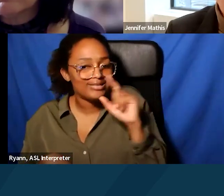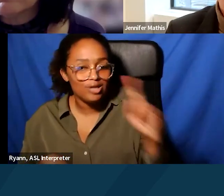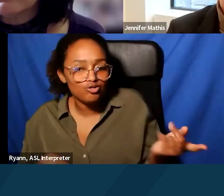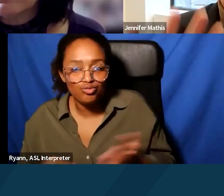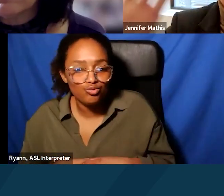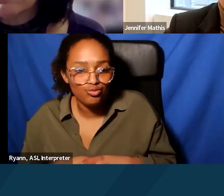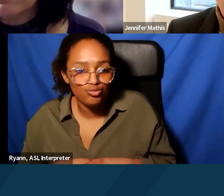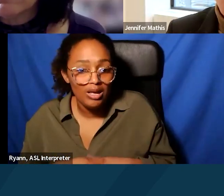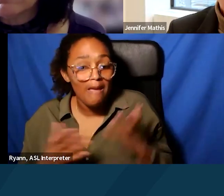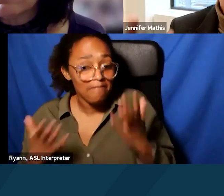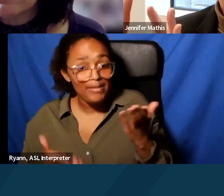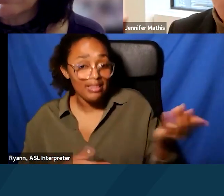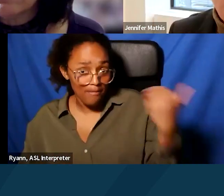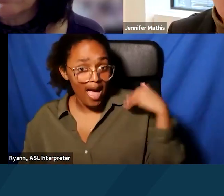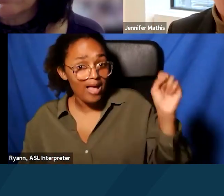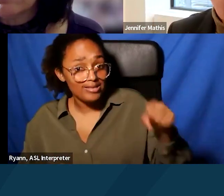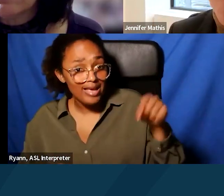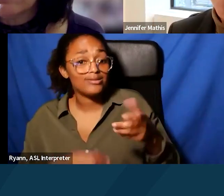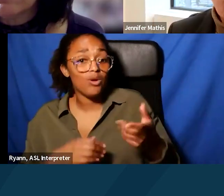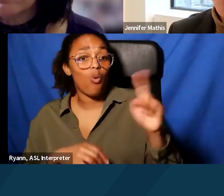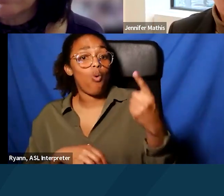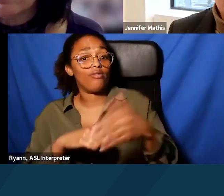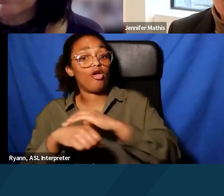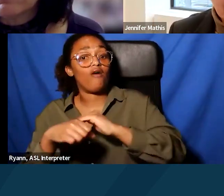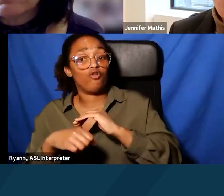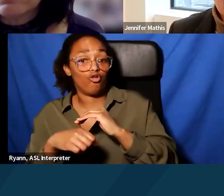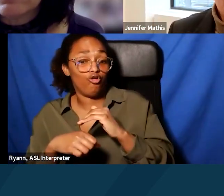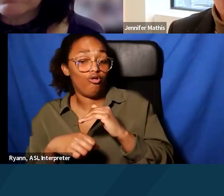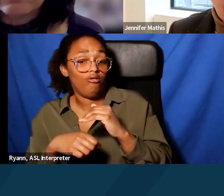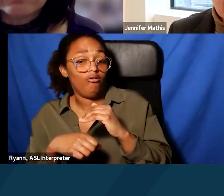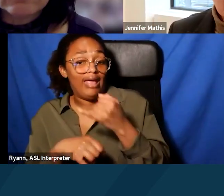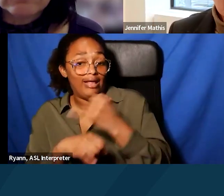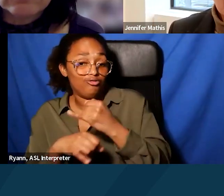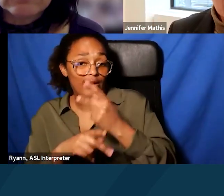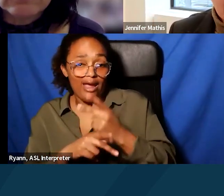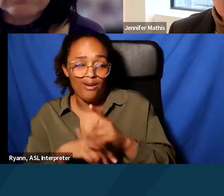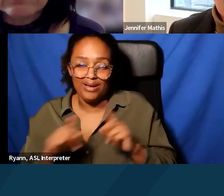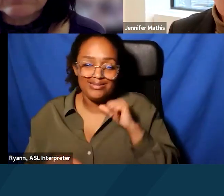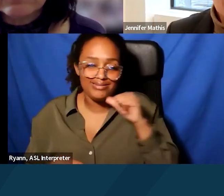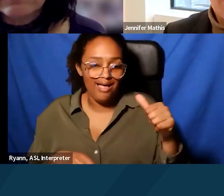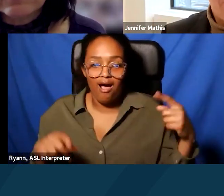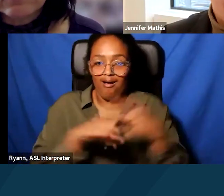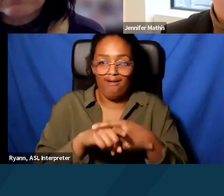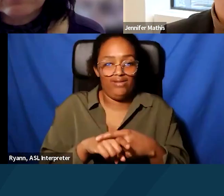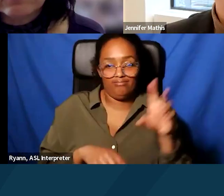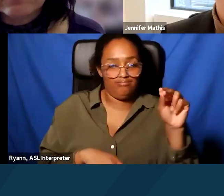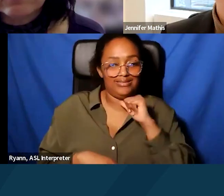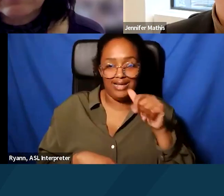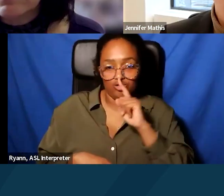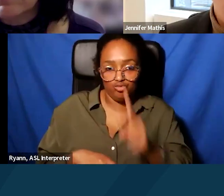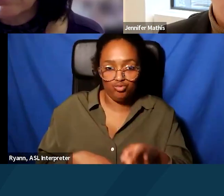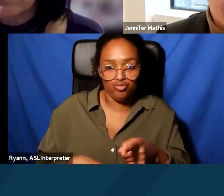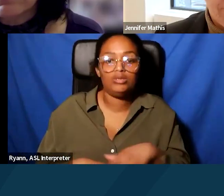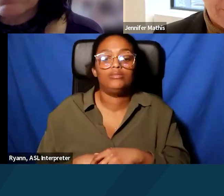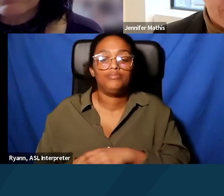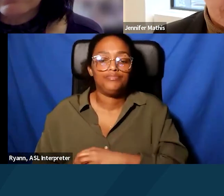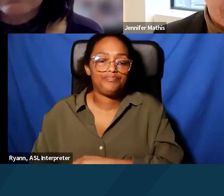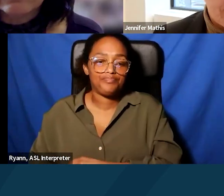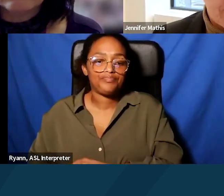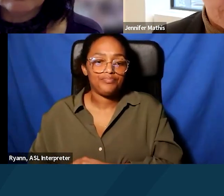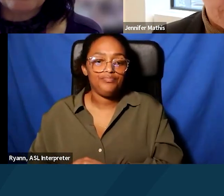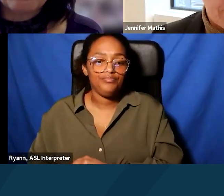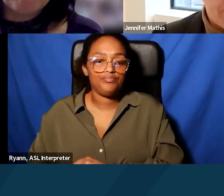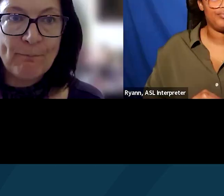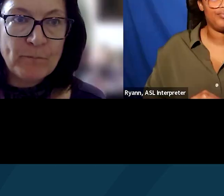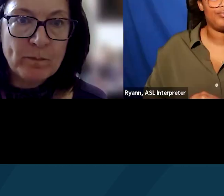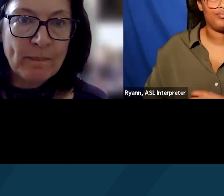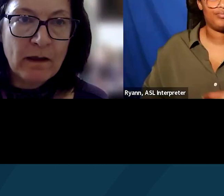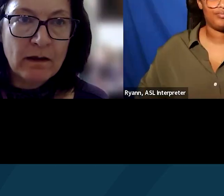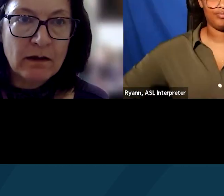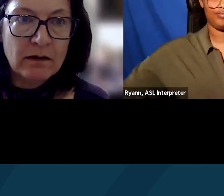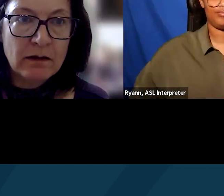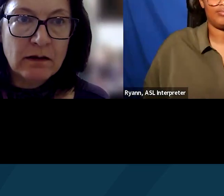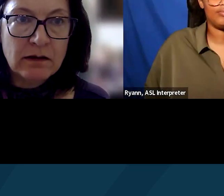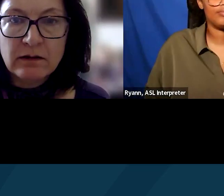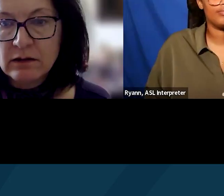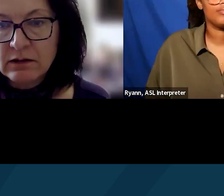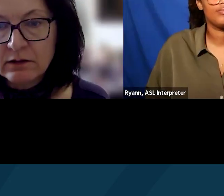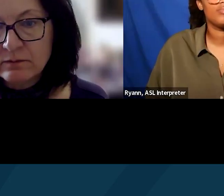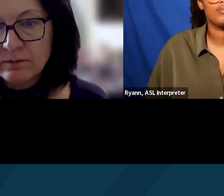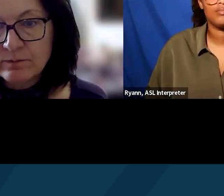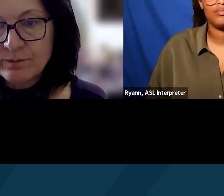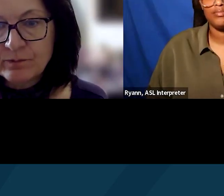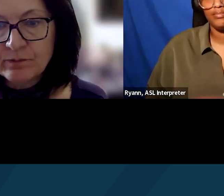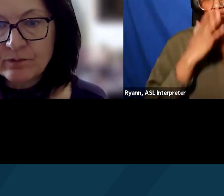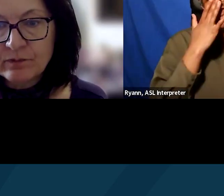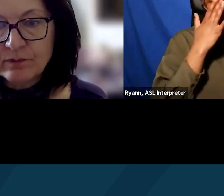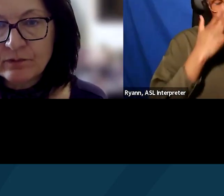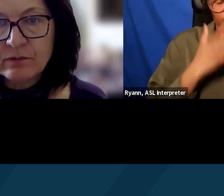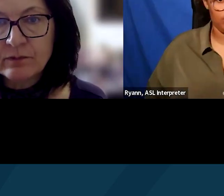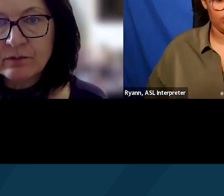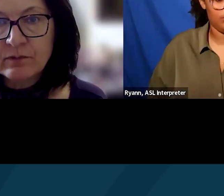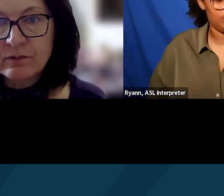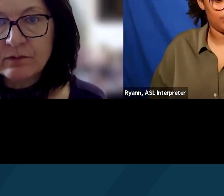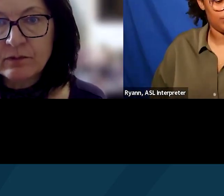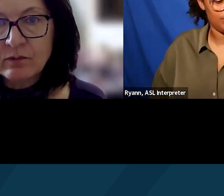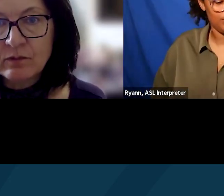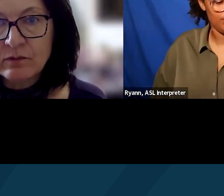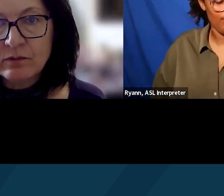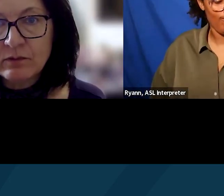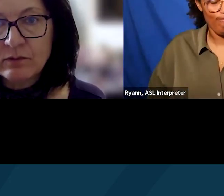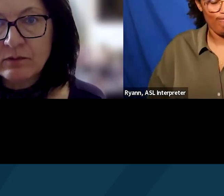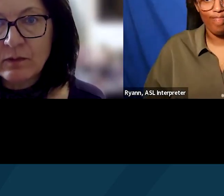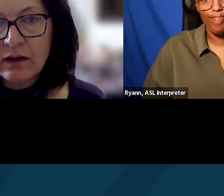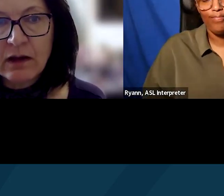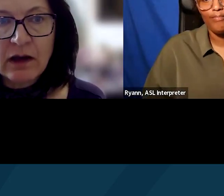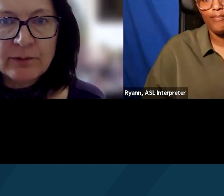talked about, but I want to be clear that it is not a conflict between Medicaid and the ADA.